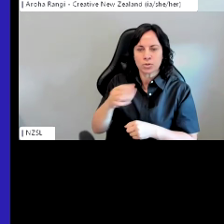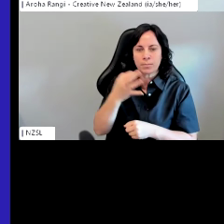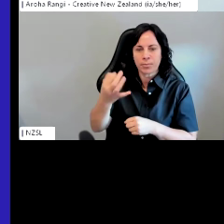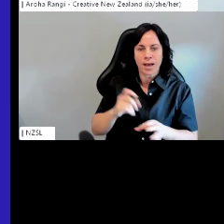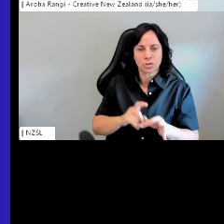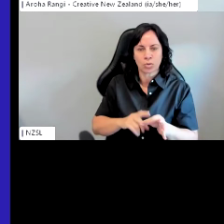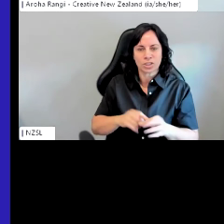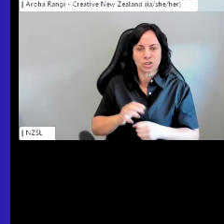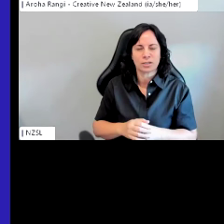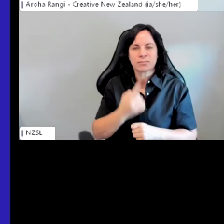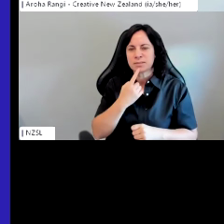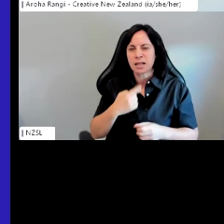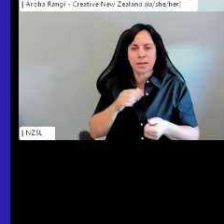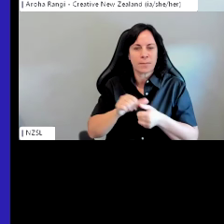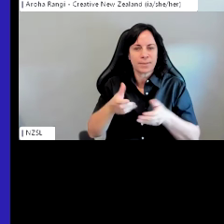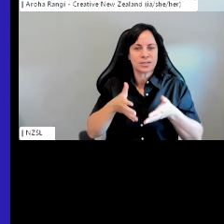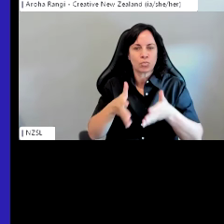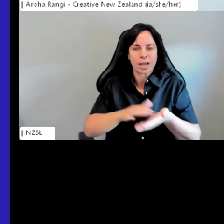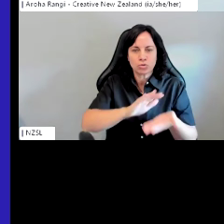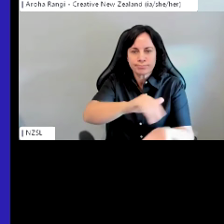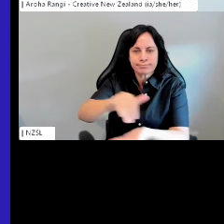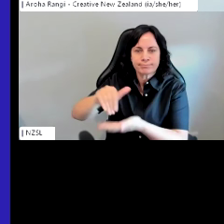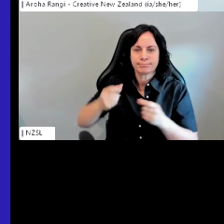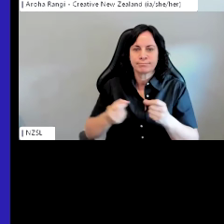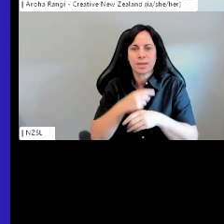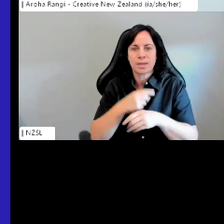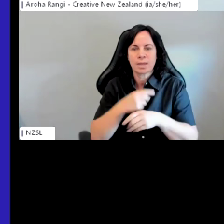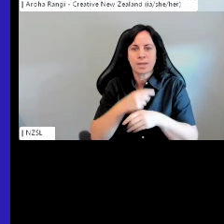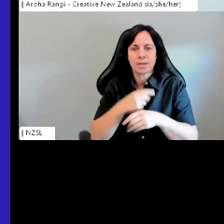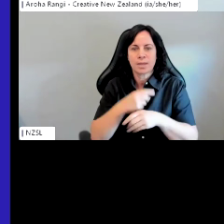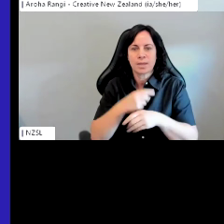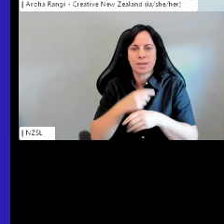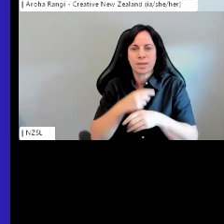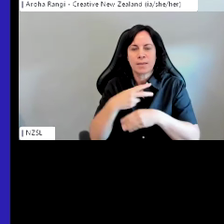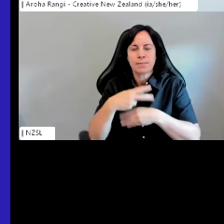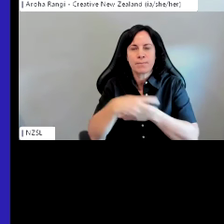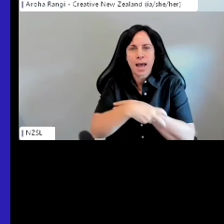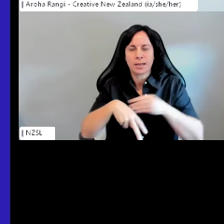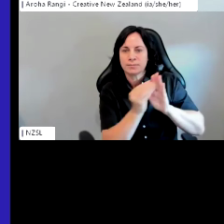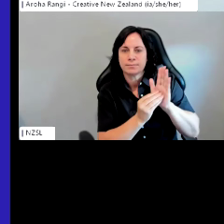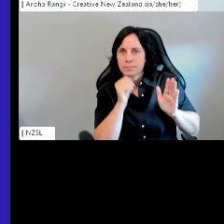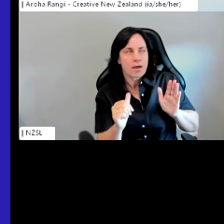think is the best way to collect emails um for databases when event or spaces are free and don't